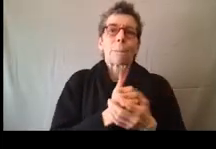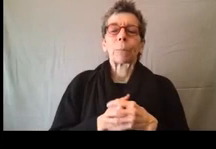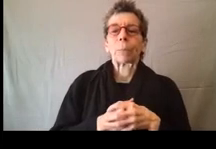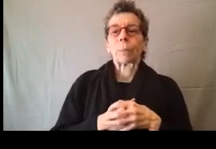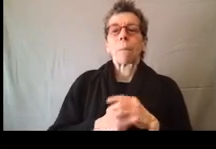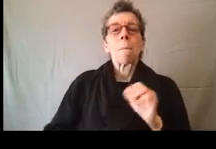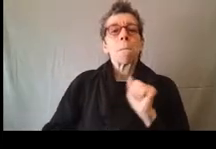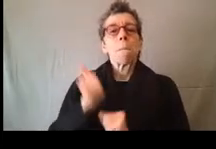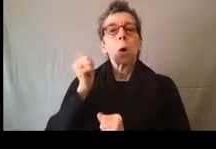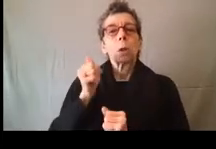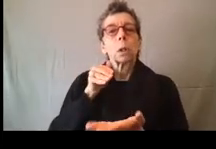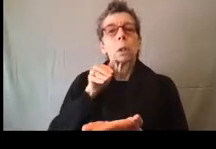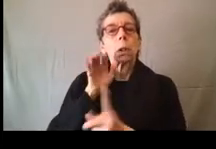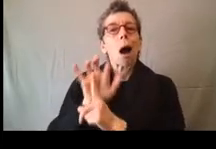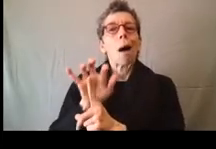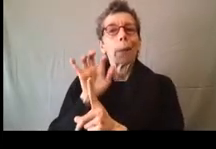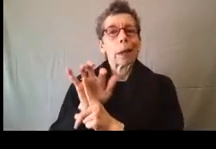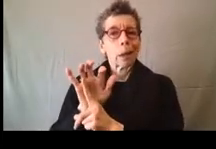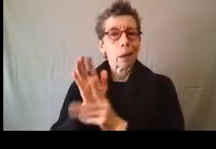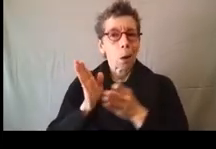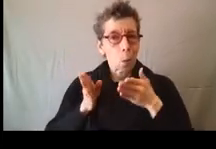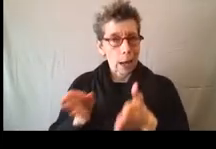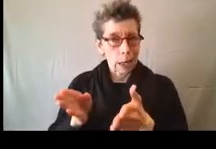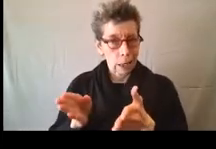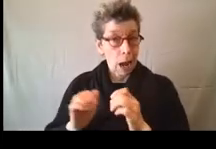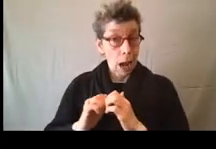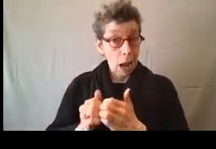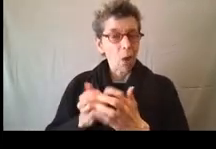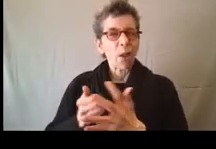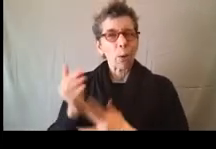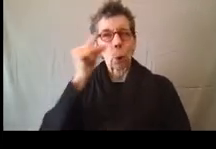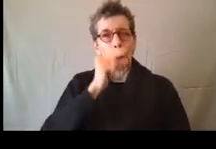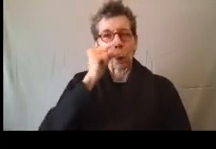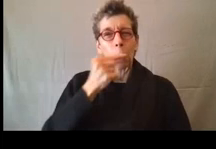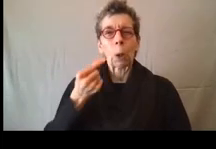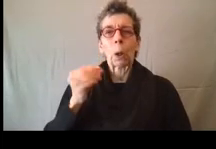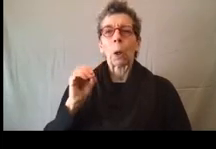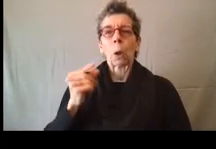to access information about the ADA was through Google. So, they might just be looking what